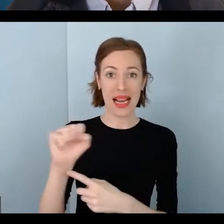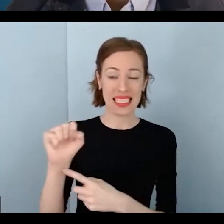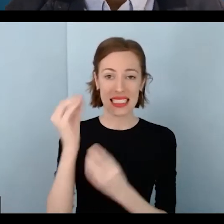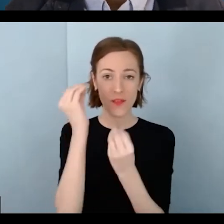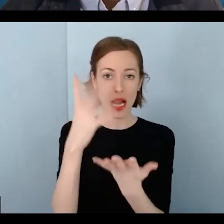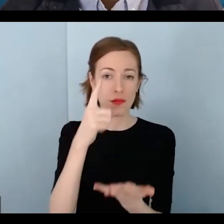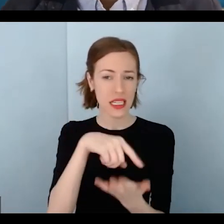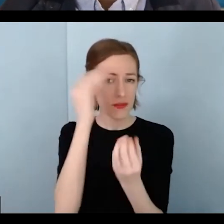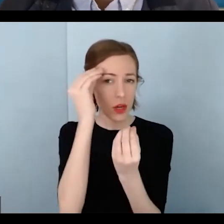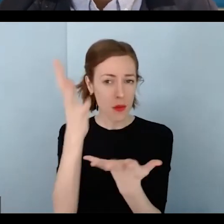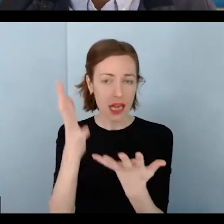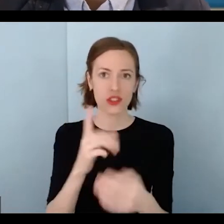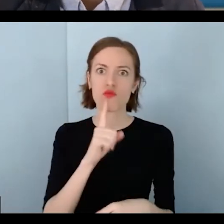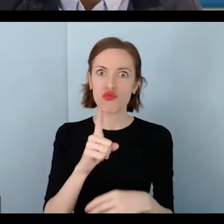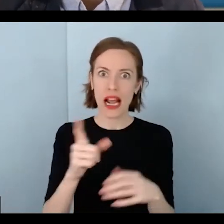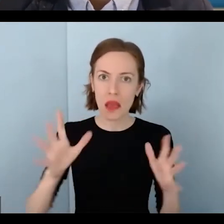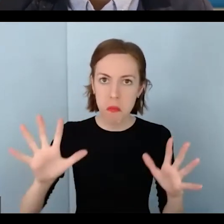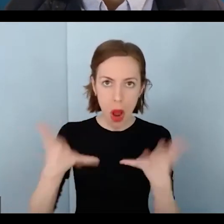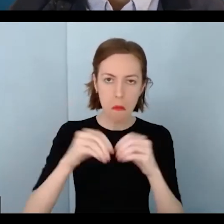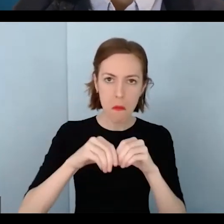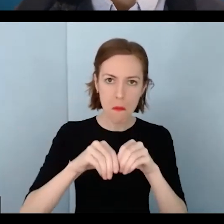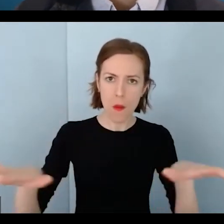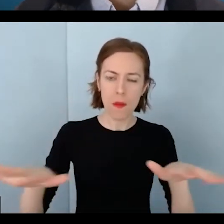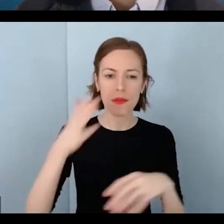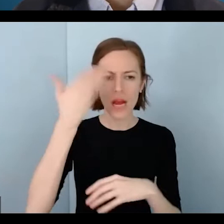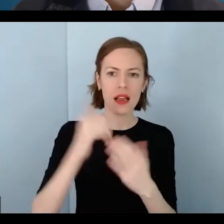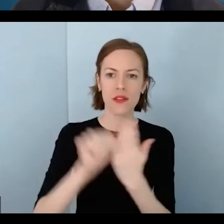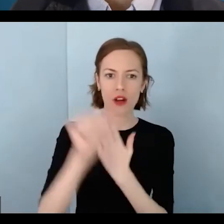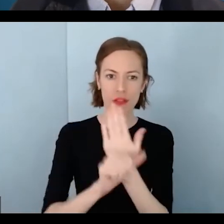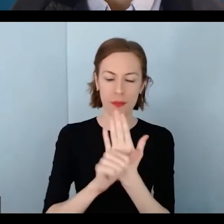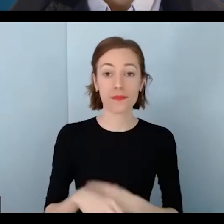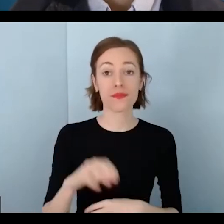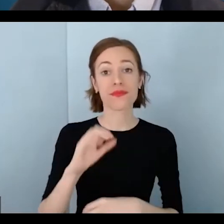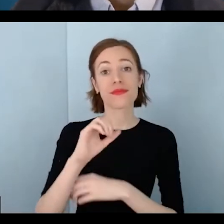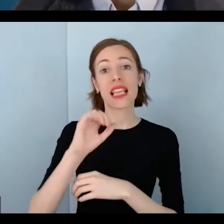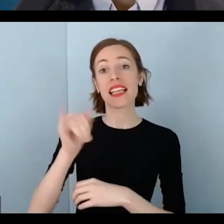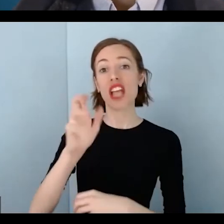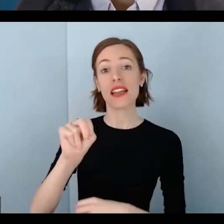Here for example is a story that someone posted to the community in January 2017.